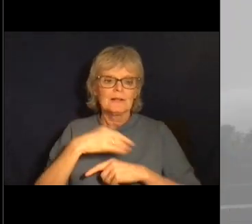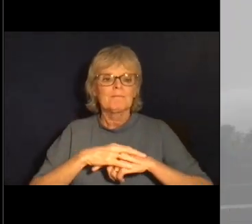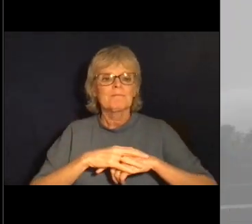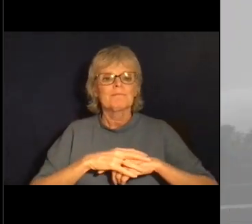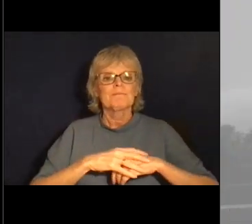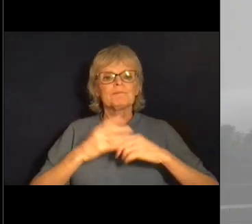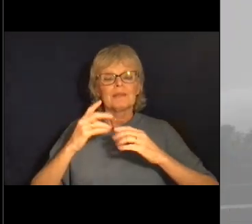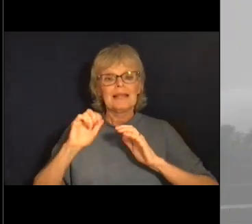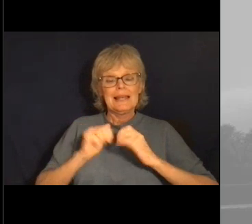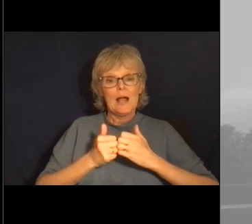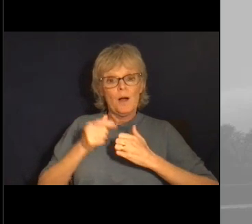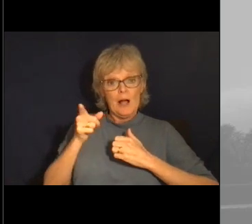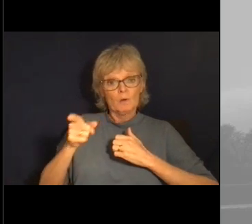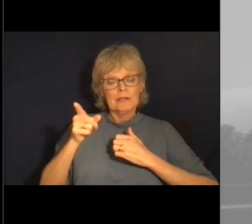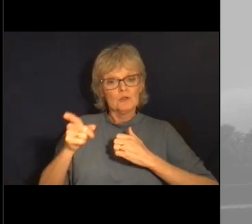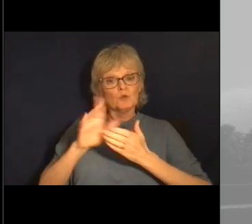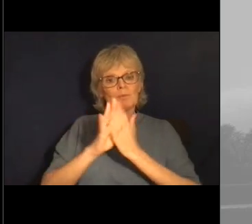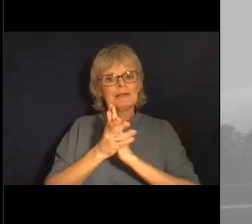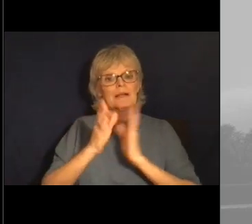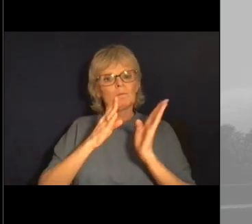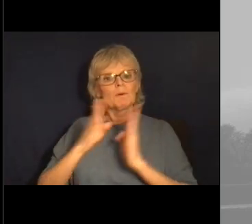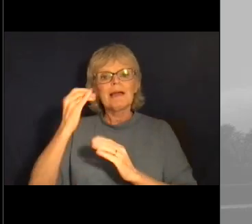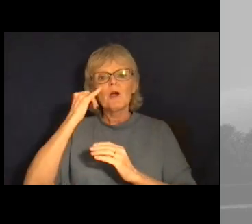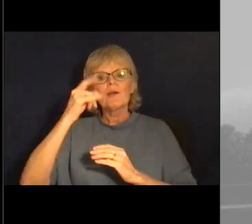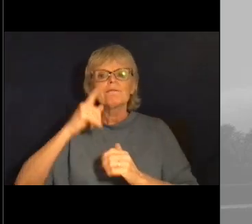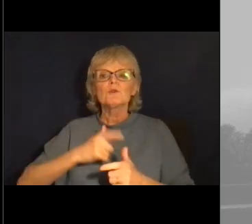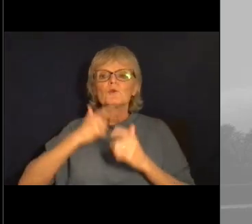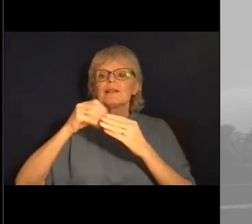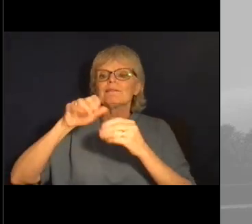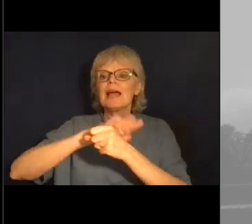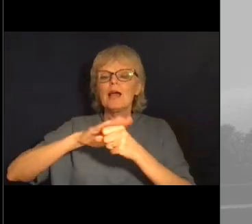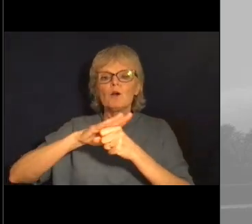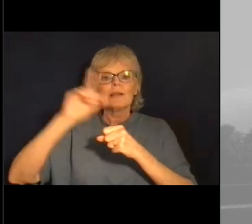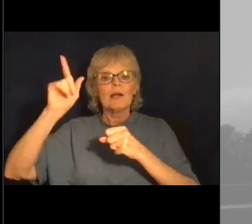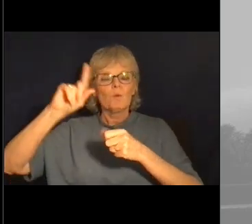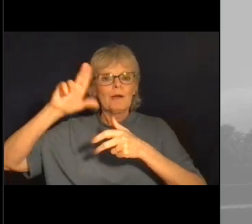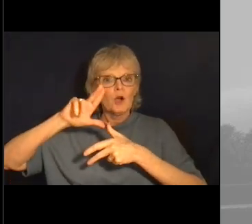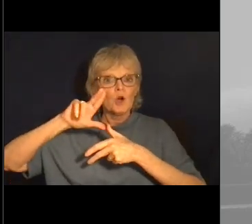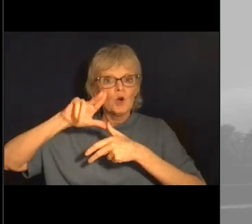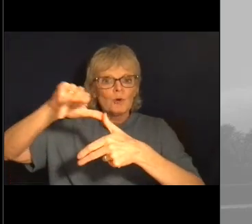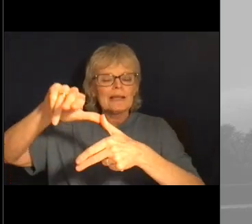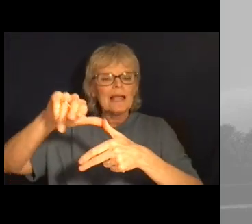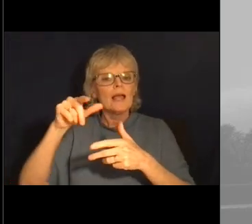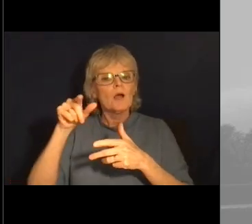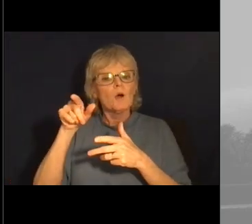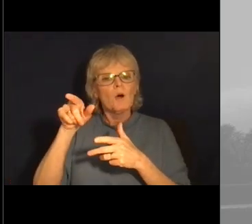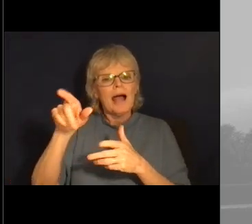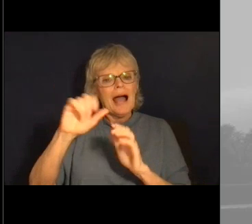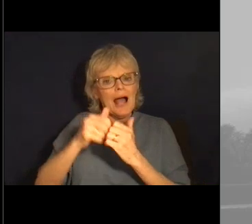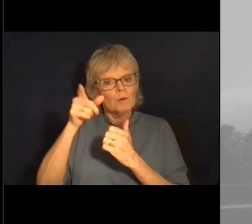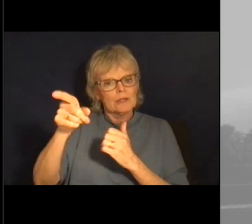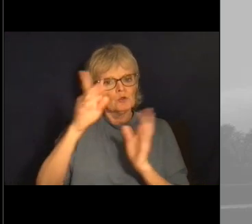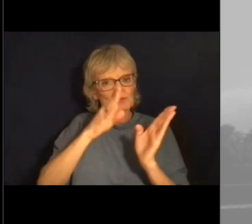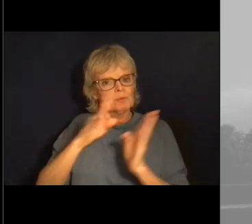But what can you do if you live in a hurricane area or that's something that you need to worry about? You know, what can you do to be prepared for hurricane season?